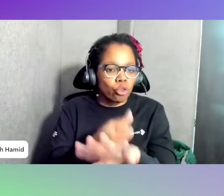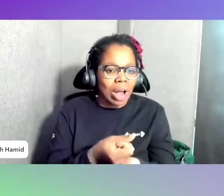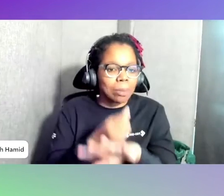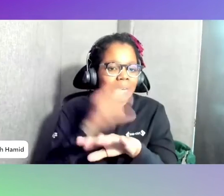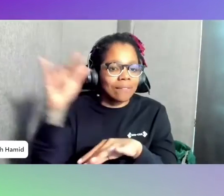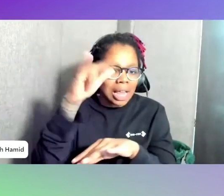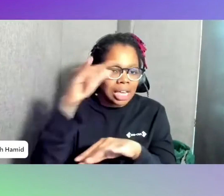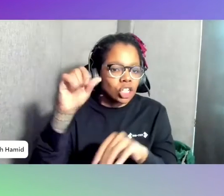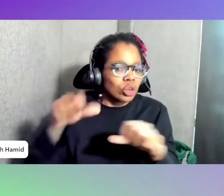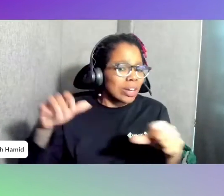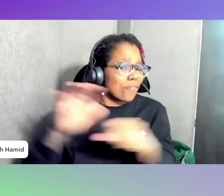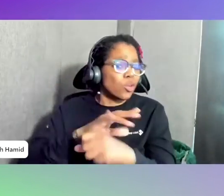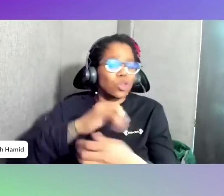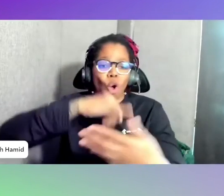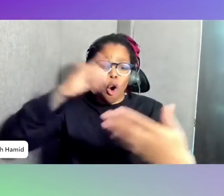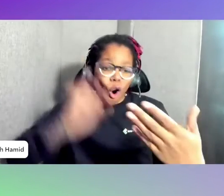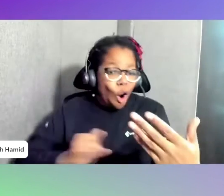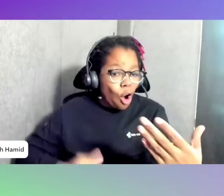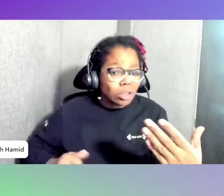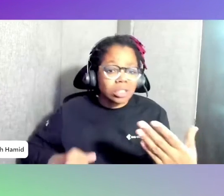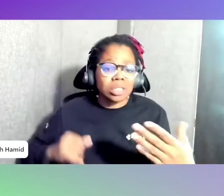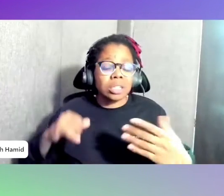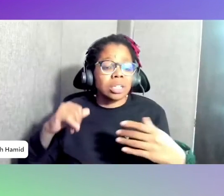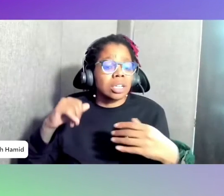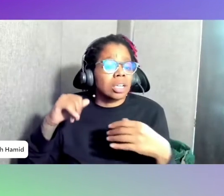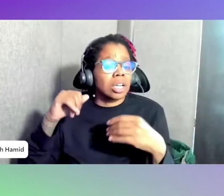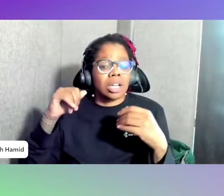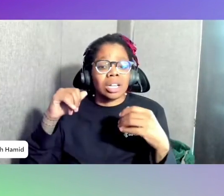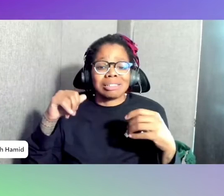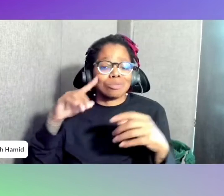applications for all of this apart from just iterating